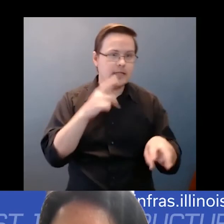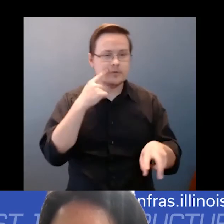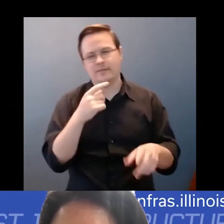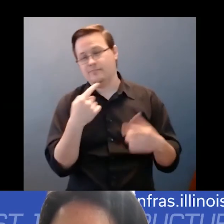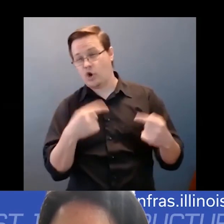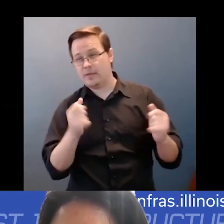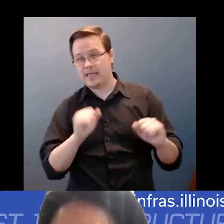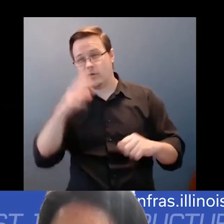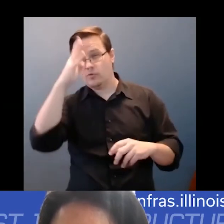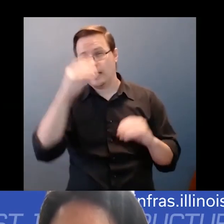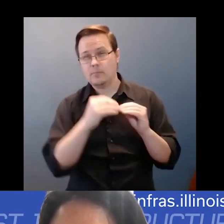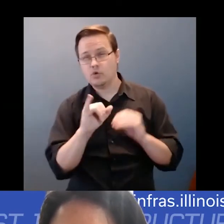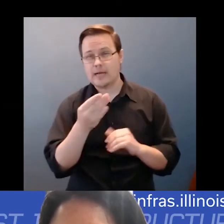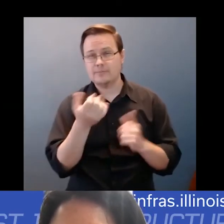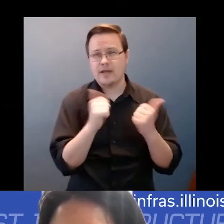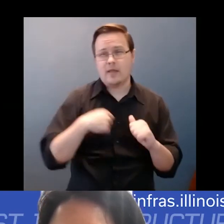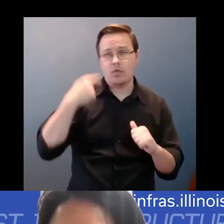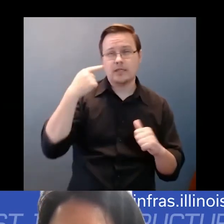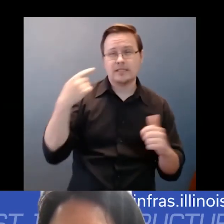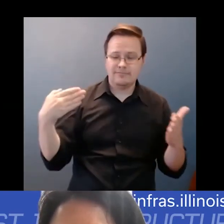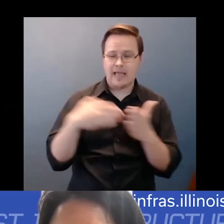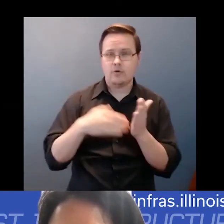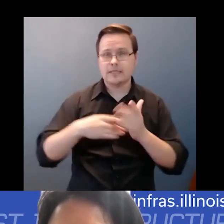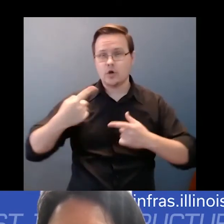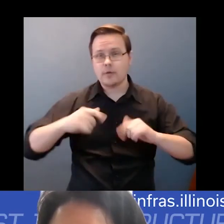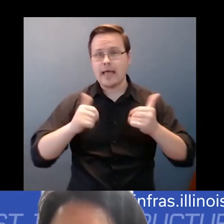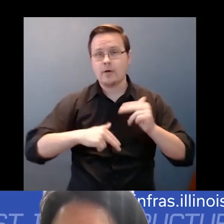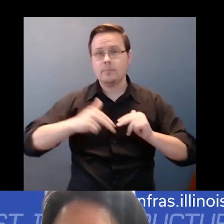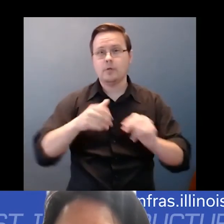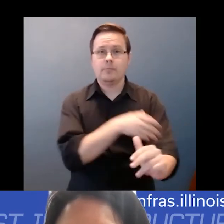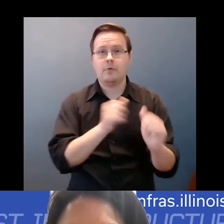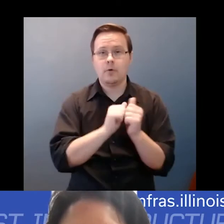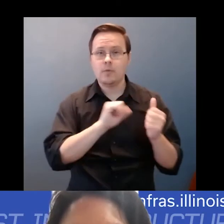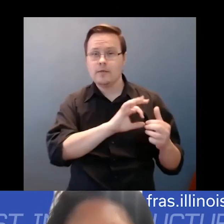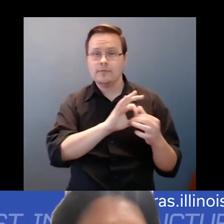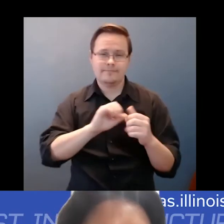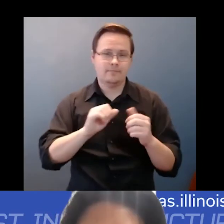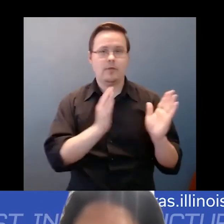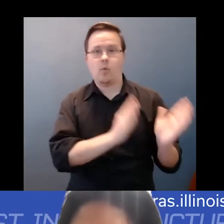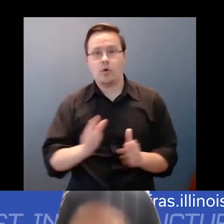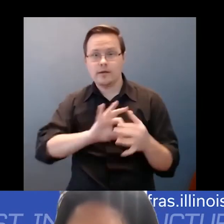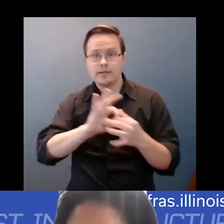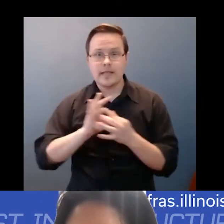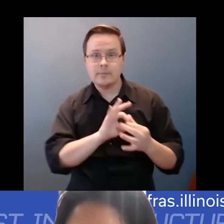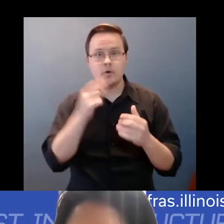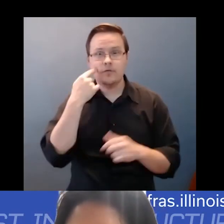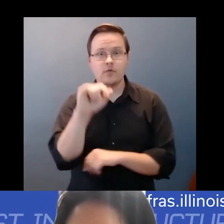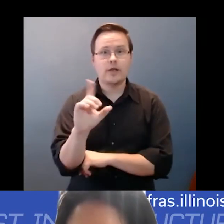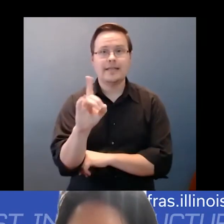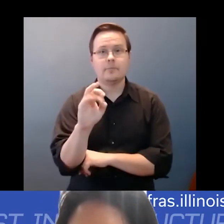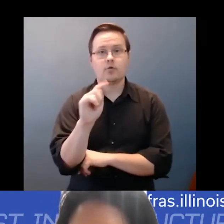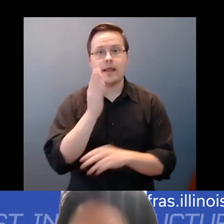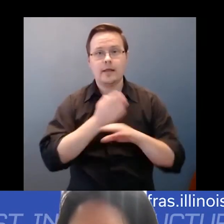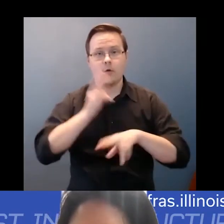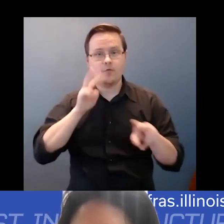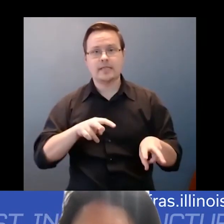they might be able to create more jobs. Any thoughts on how to counter this argument and how to build power with organized labor and efforts for democratic oversight.